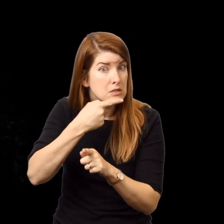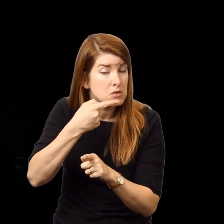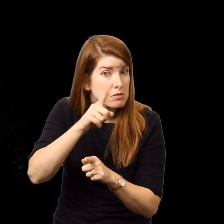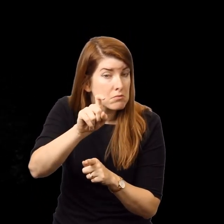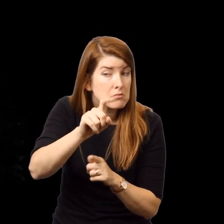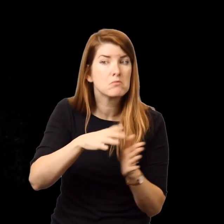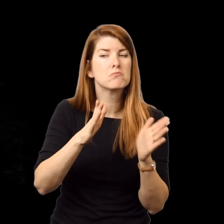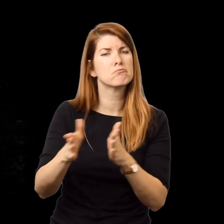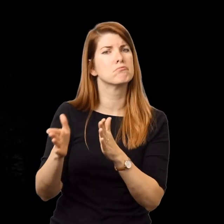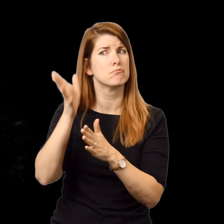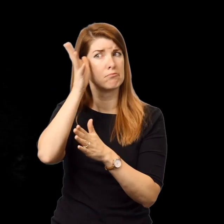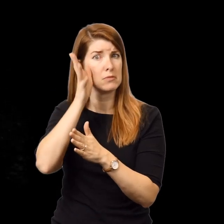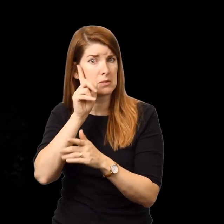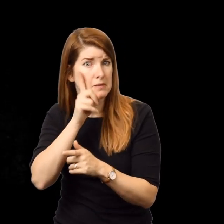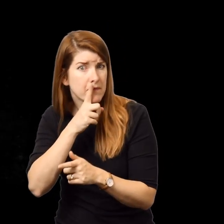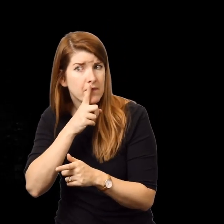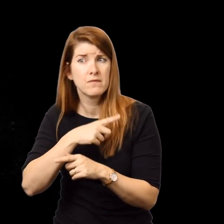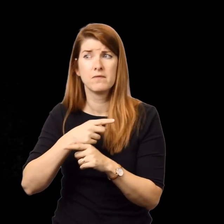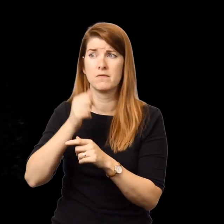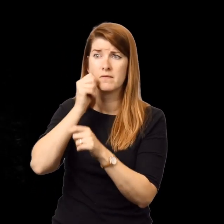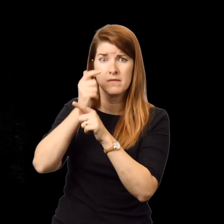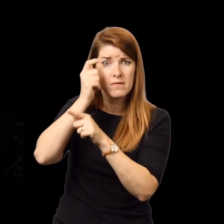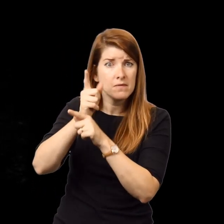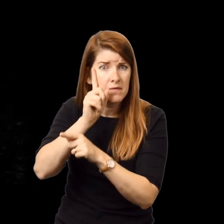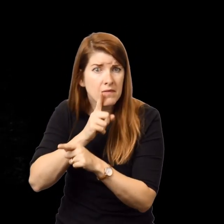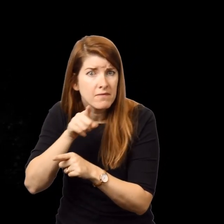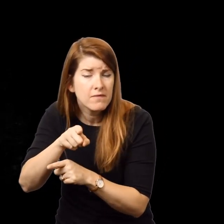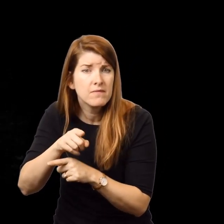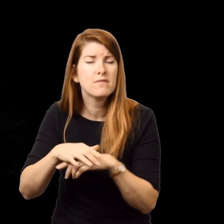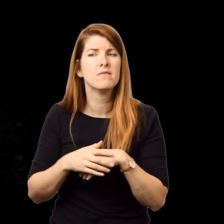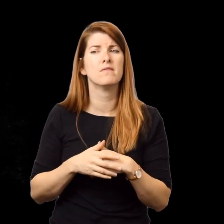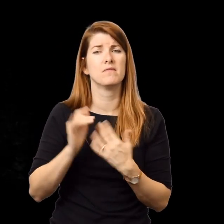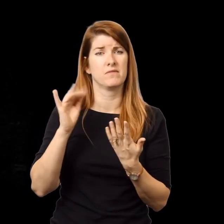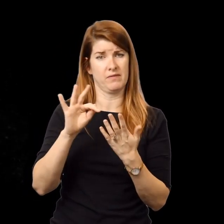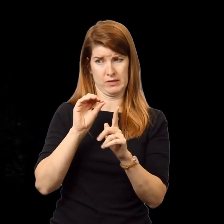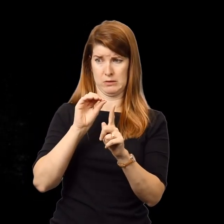or deaf parents or deaf siblings, whether they have sign exposure if they need it in their environment.